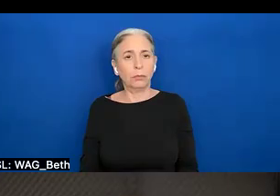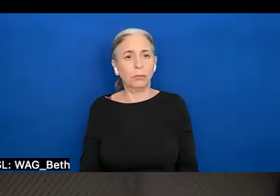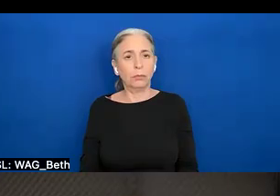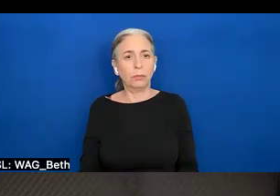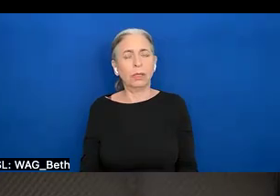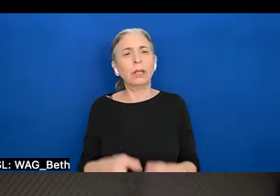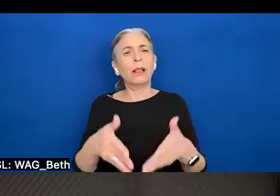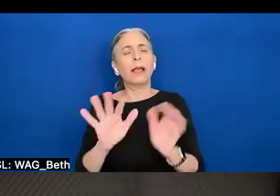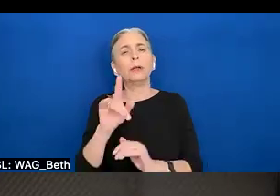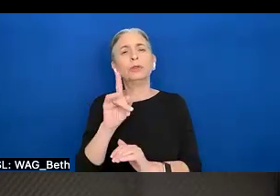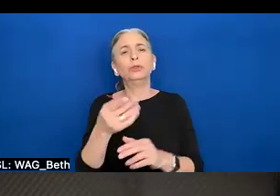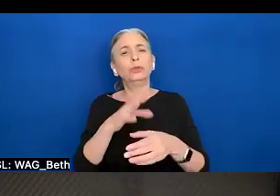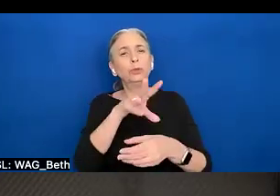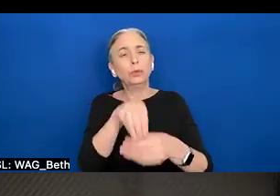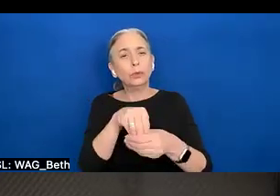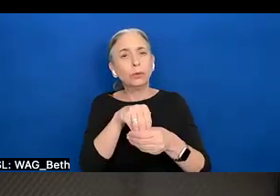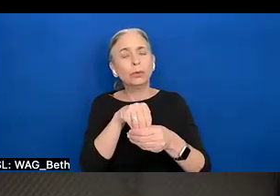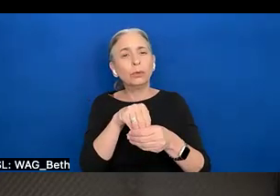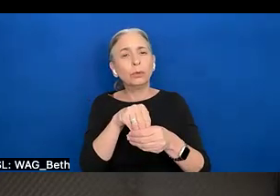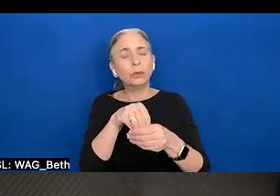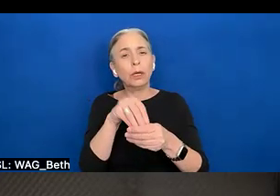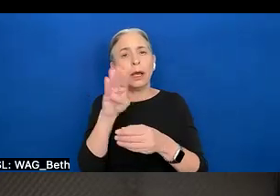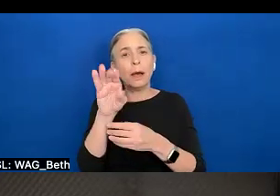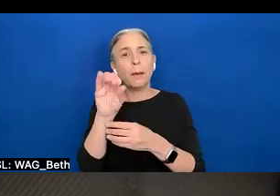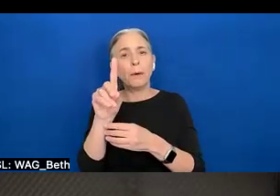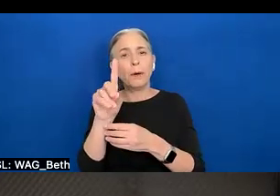option, that lets you include bookmarks.